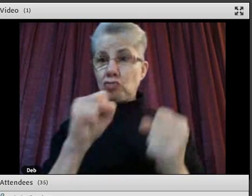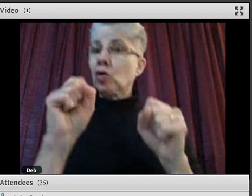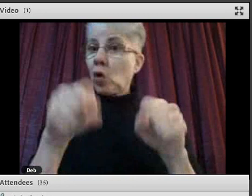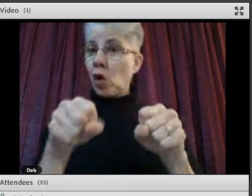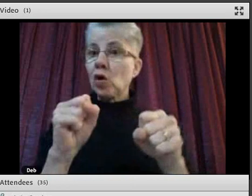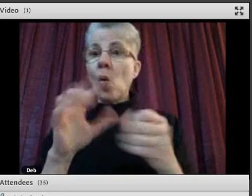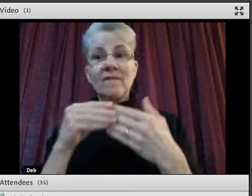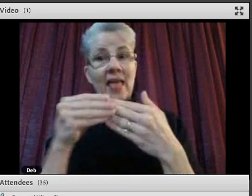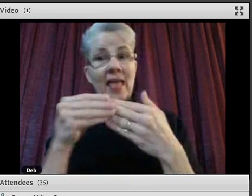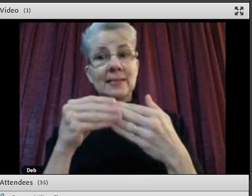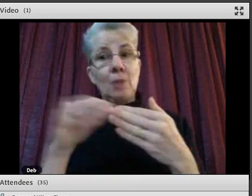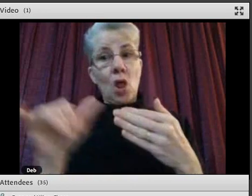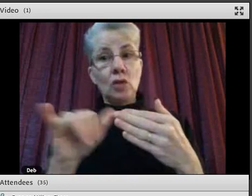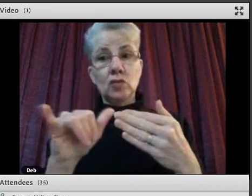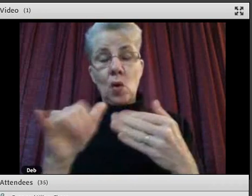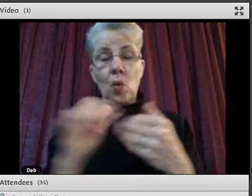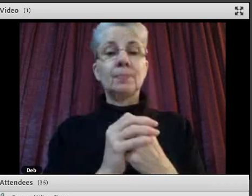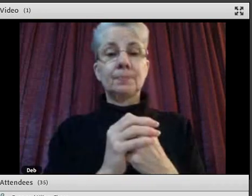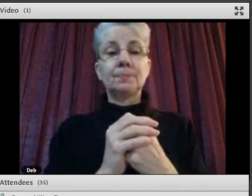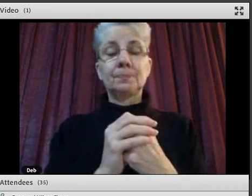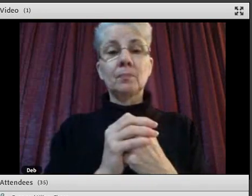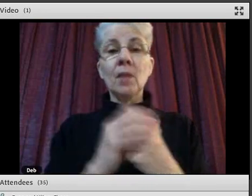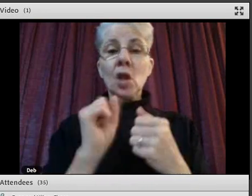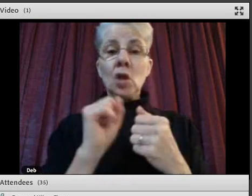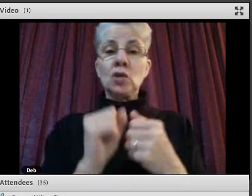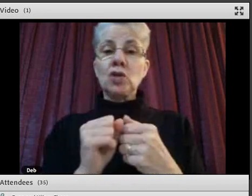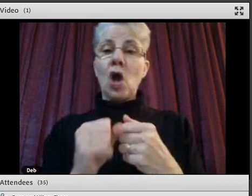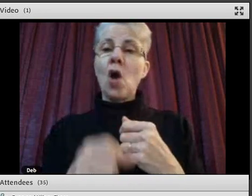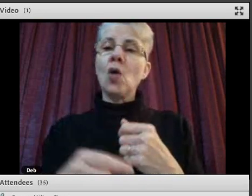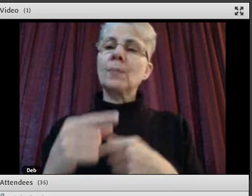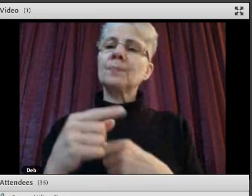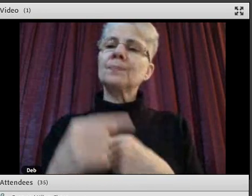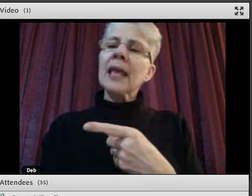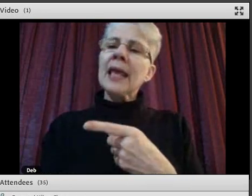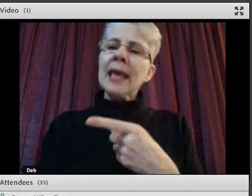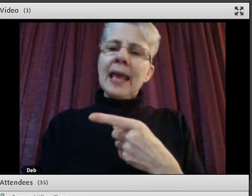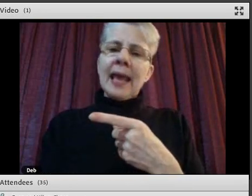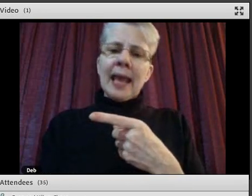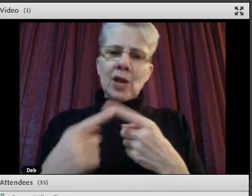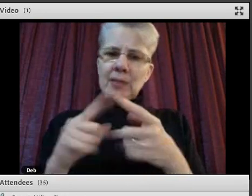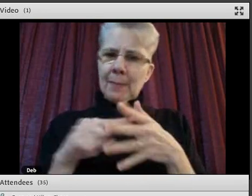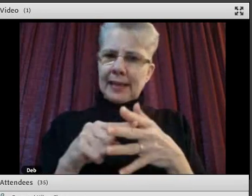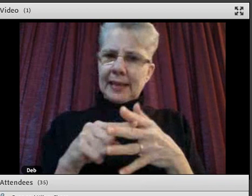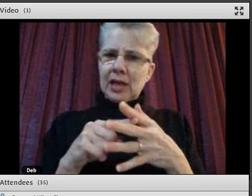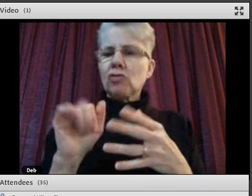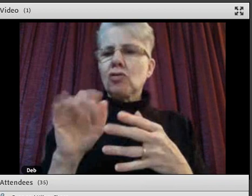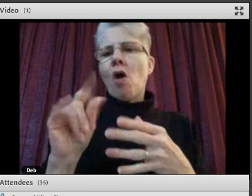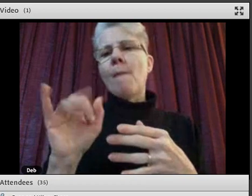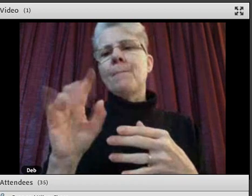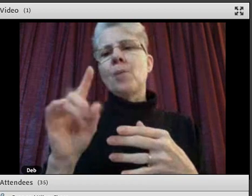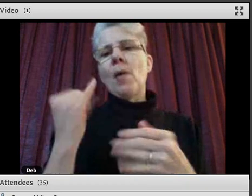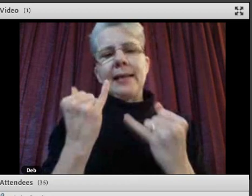It can be very strong and flexible, as well. So, here's some beginner cardboard ideas.